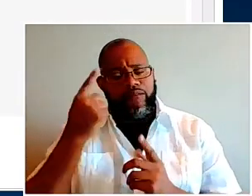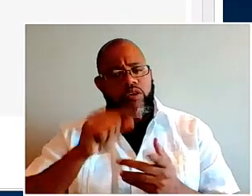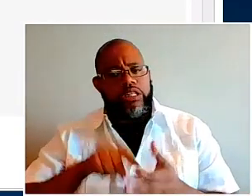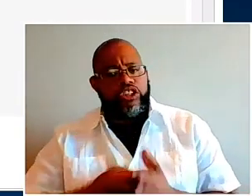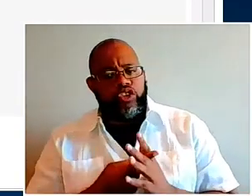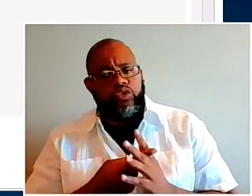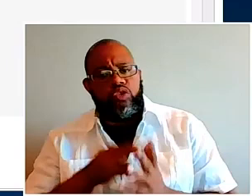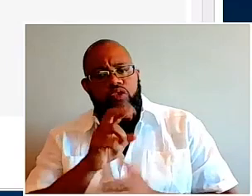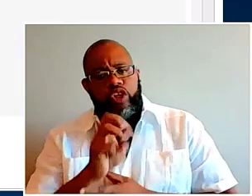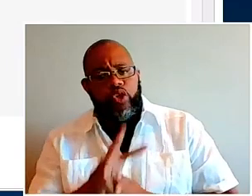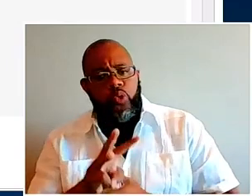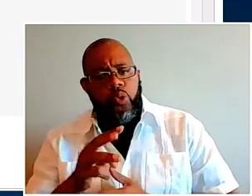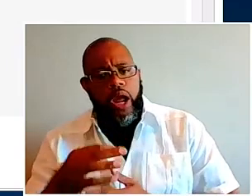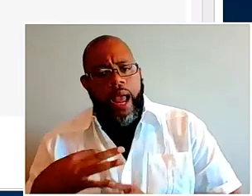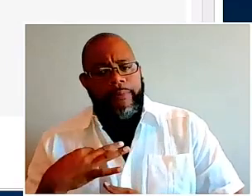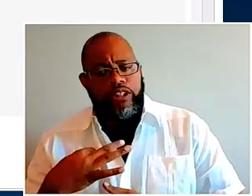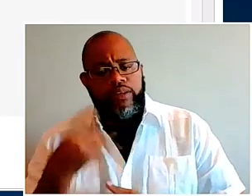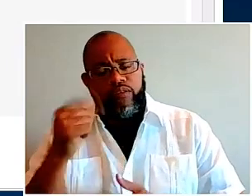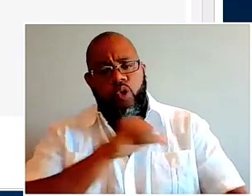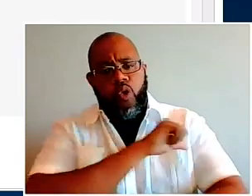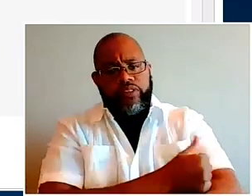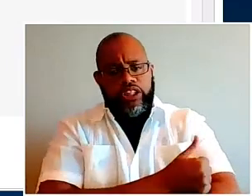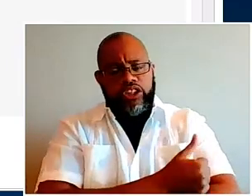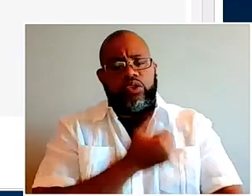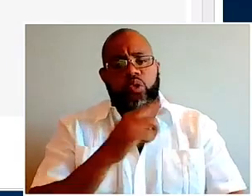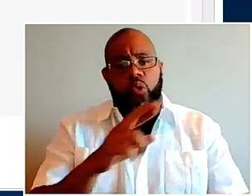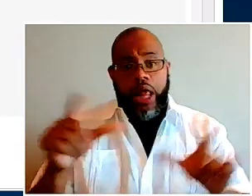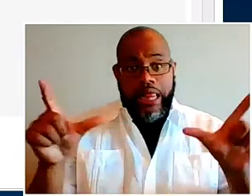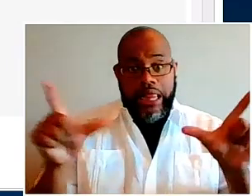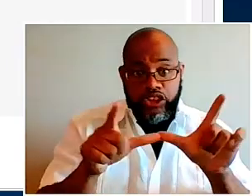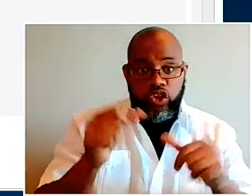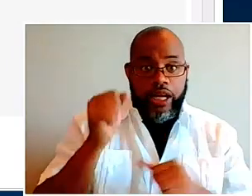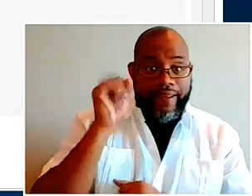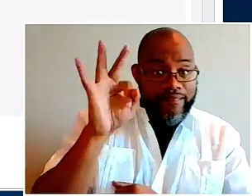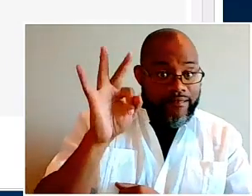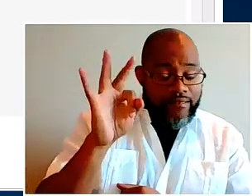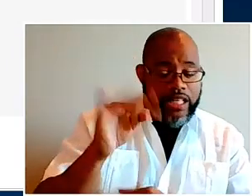application for authorization or licensure, if the institution is offering